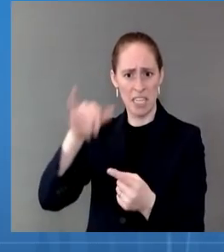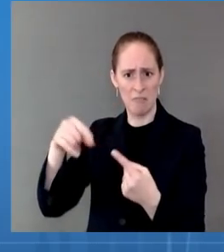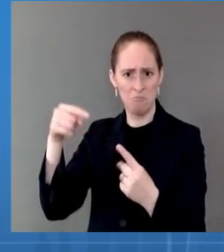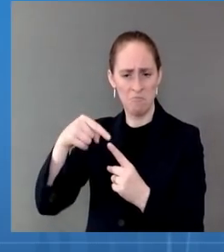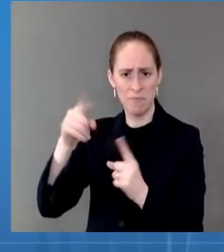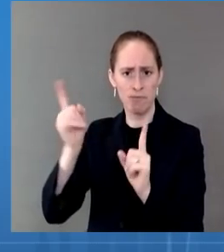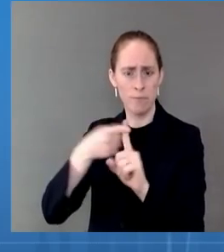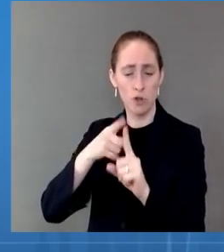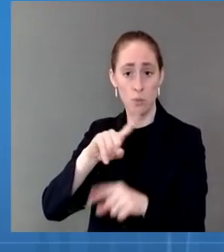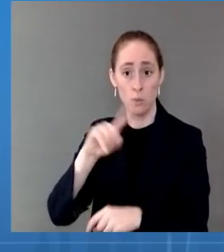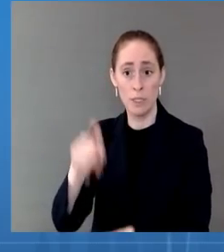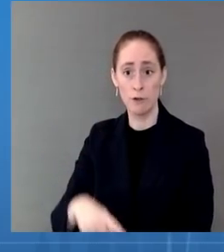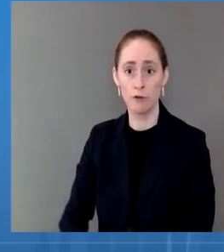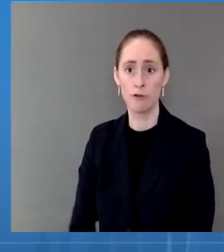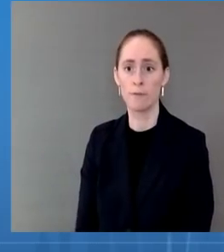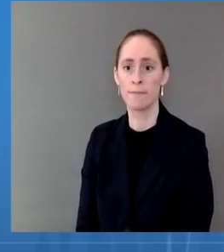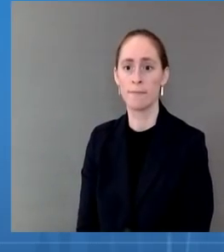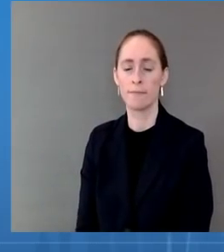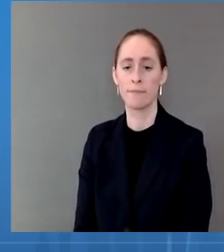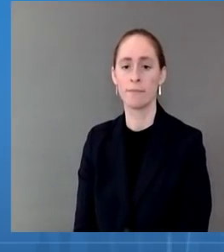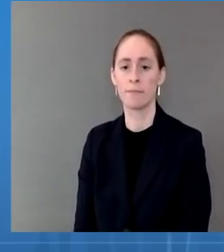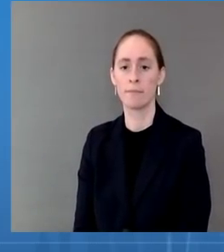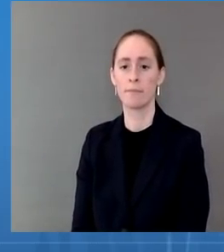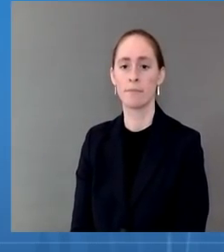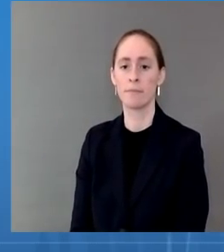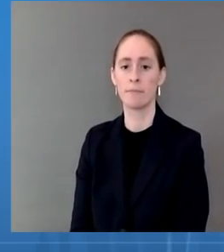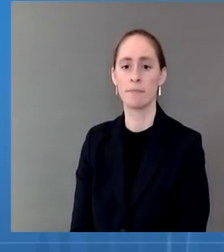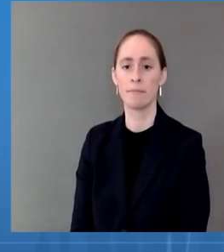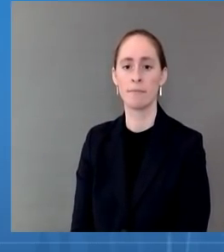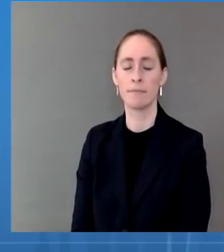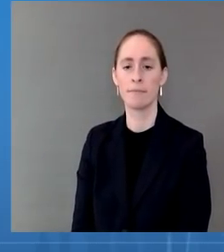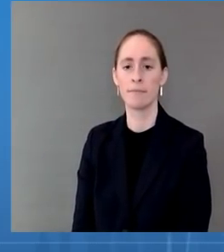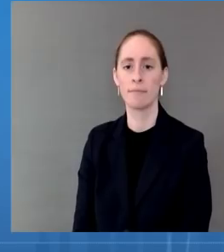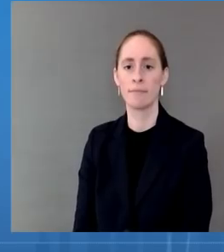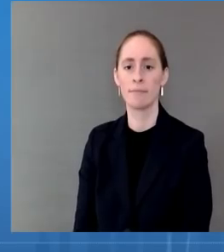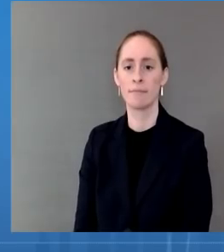Dr. Murthy: You mean me or Tony? Mr. Zients: Either one. Dr. Fauci: I'll do it. Yeah.